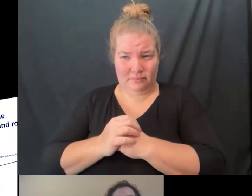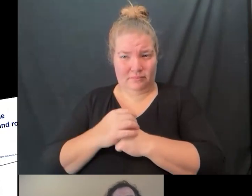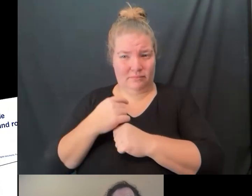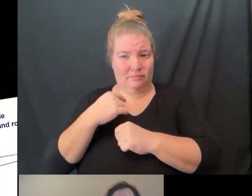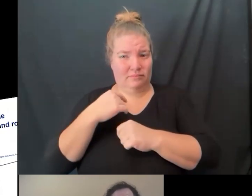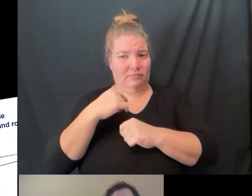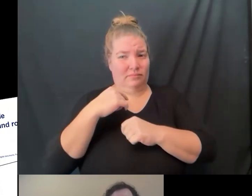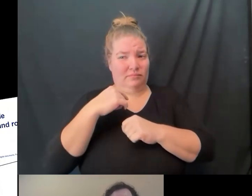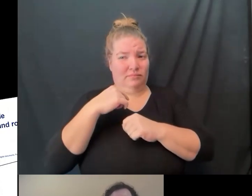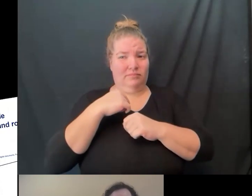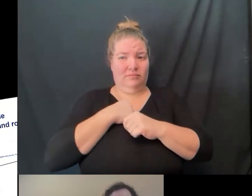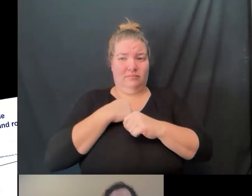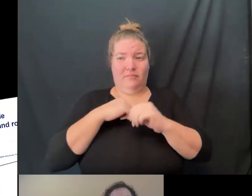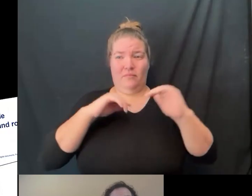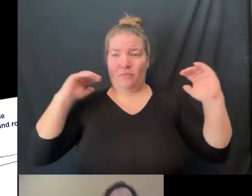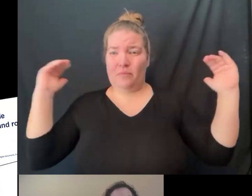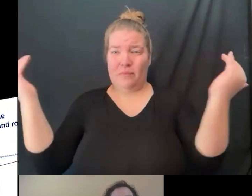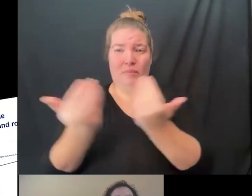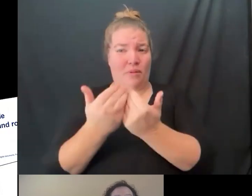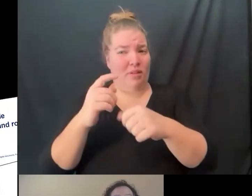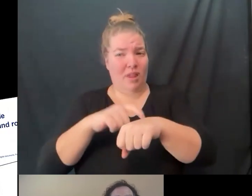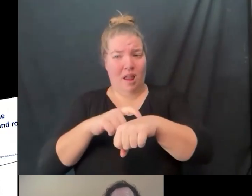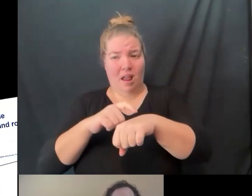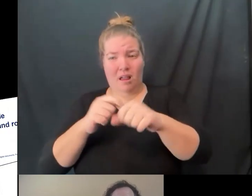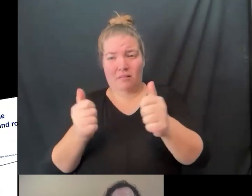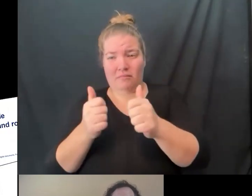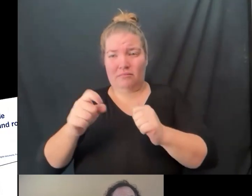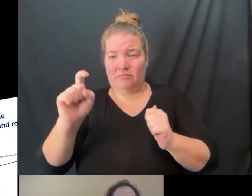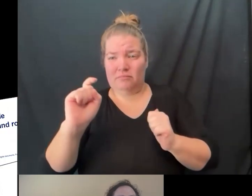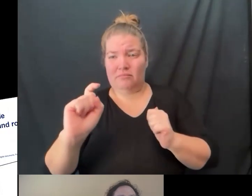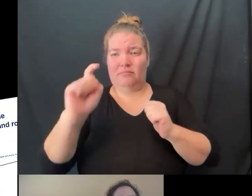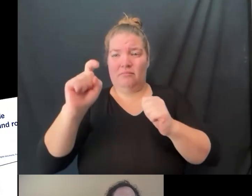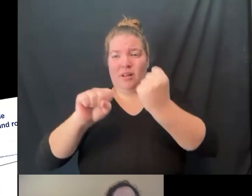has enough time to get the form filled out, that you give people